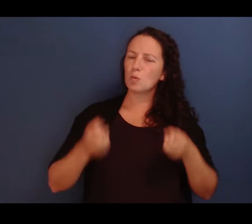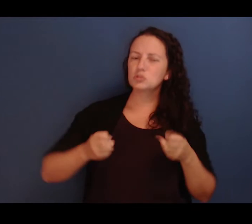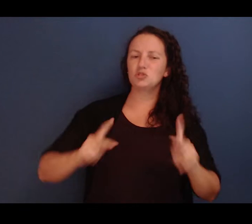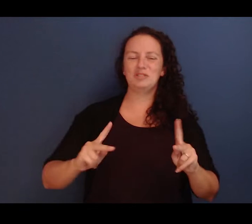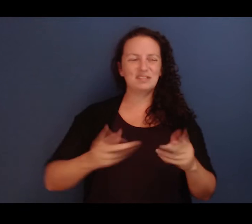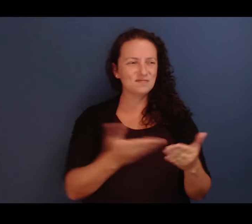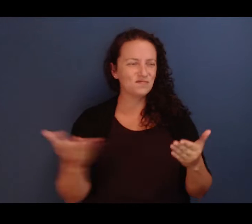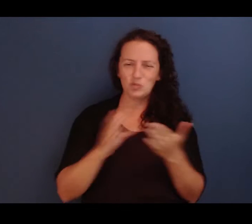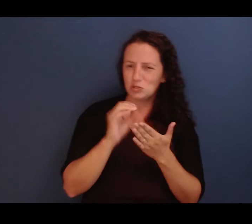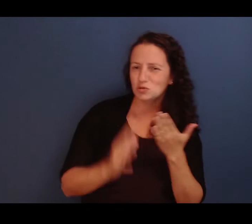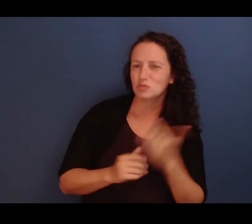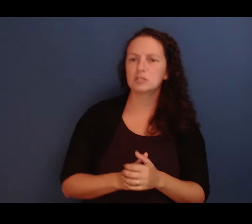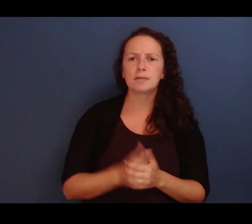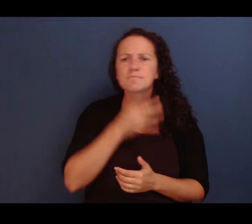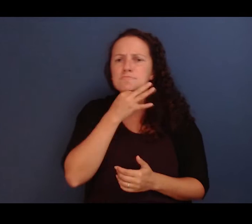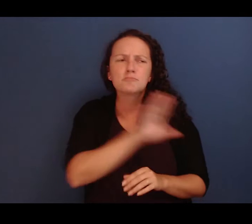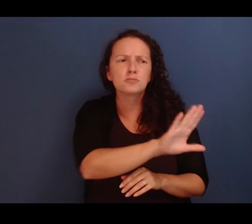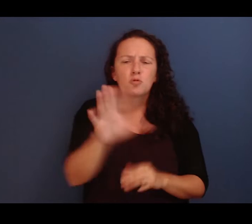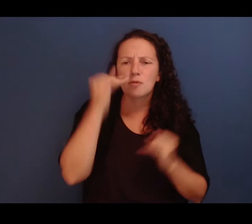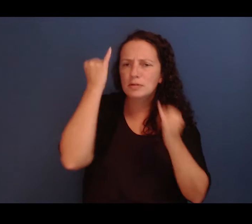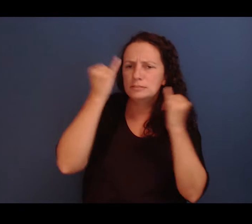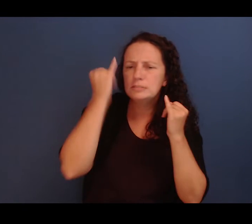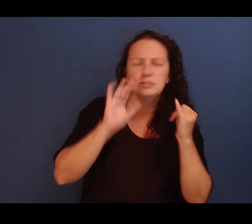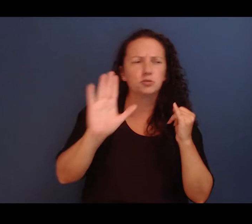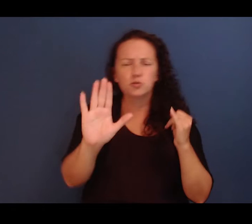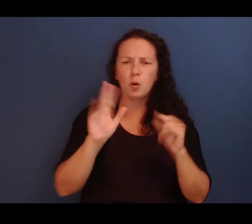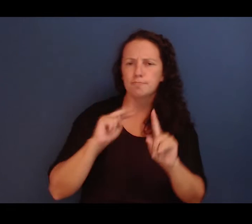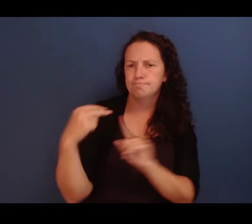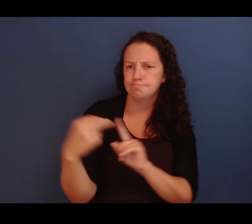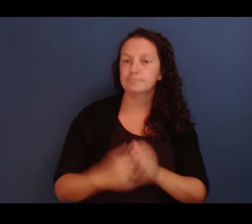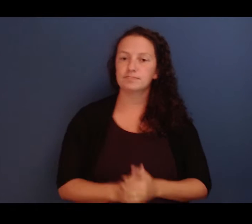for PCC students this year. We really would love to hear what you have to say.